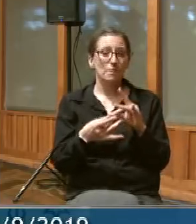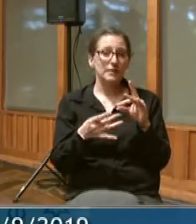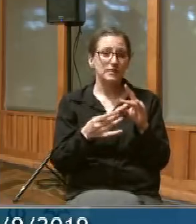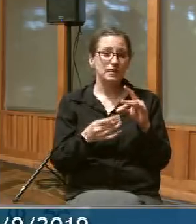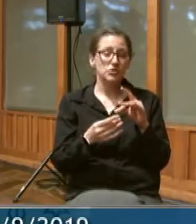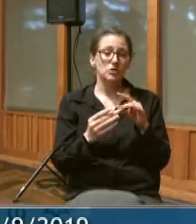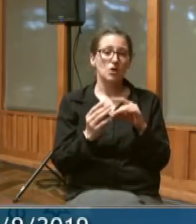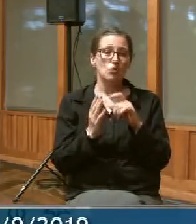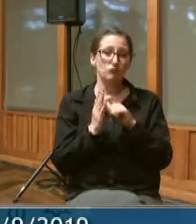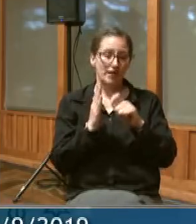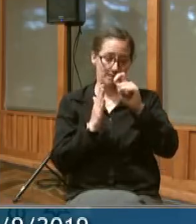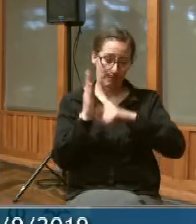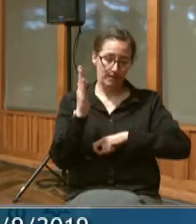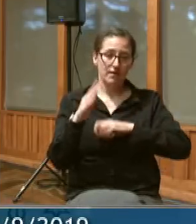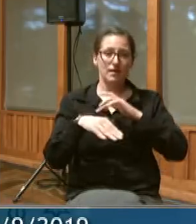MAXIMIZE THE TIME FOR PUBLIC COMMENT.